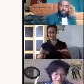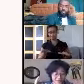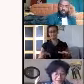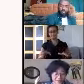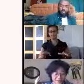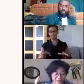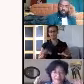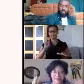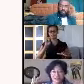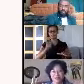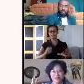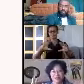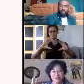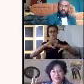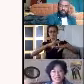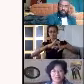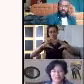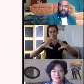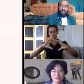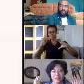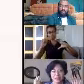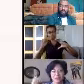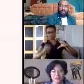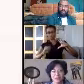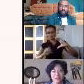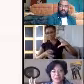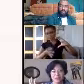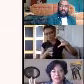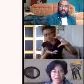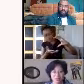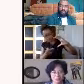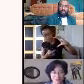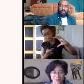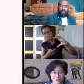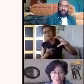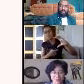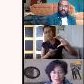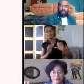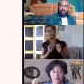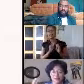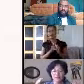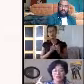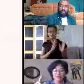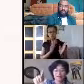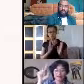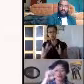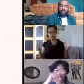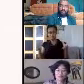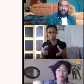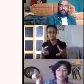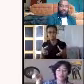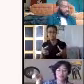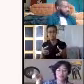by the needs of heat, by a resource that keeps them alive. And if you can picture a circle